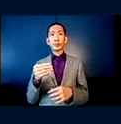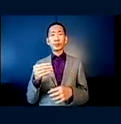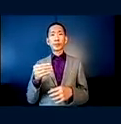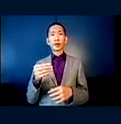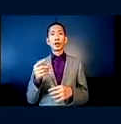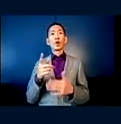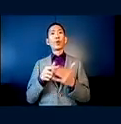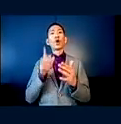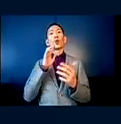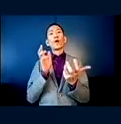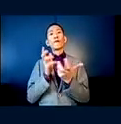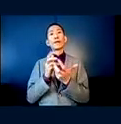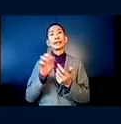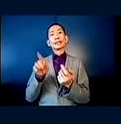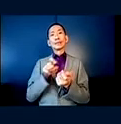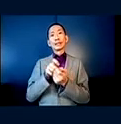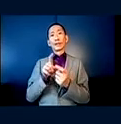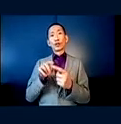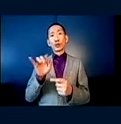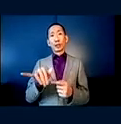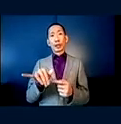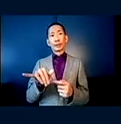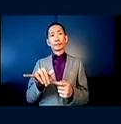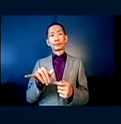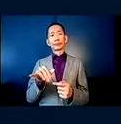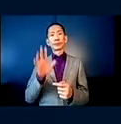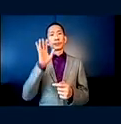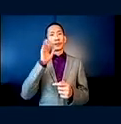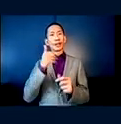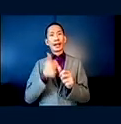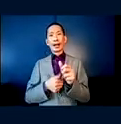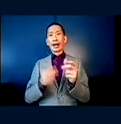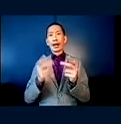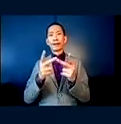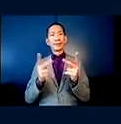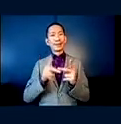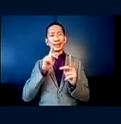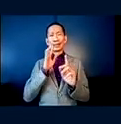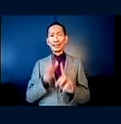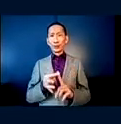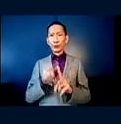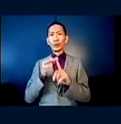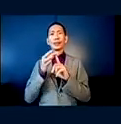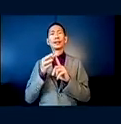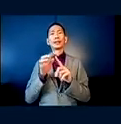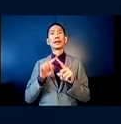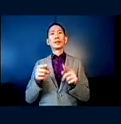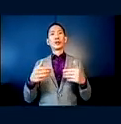POPULATIONS AND WE SEE WHAT WILL FIT SPECIFICALLY TO THAT. EVERY PLACE IS UNIQUE IN MANY